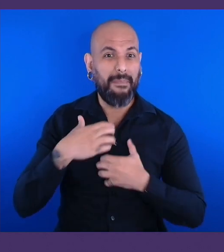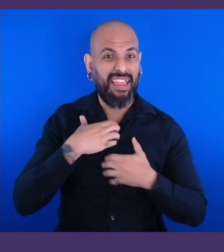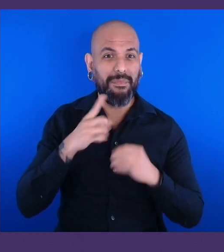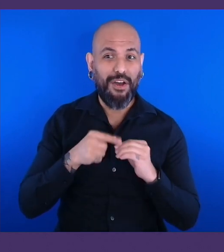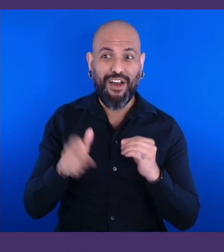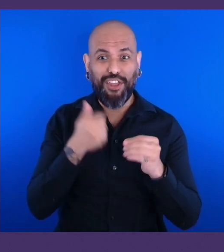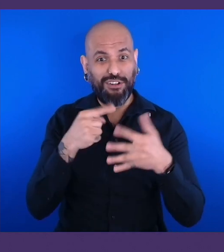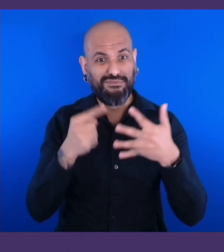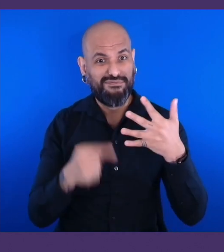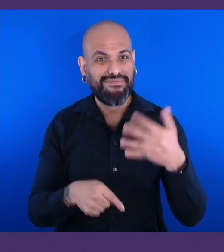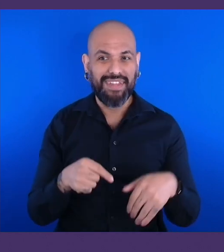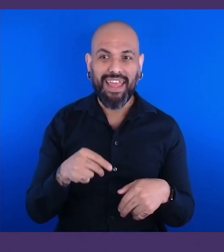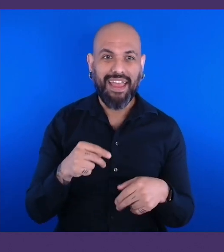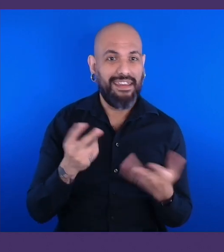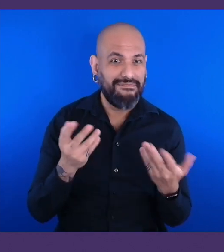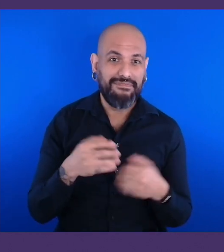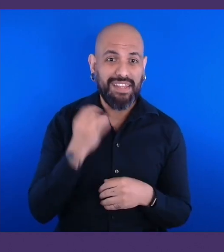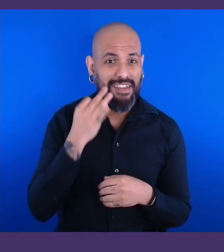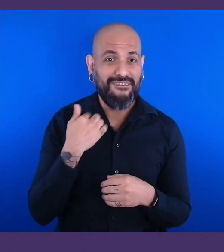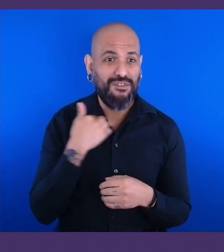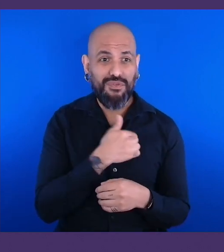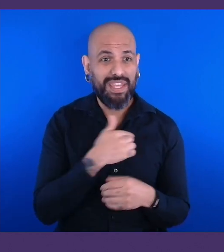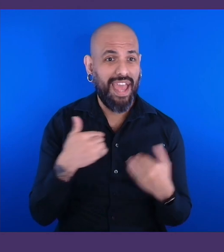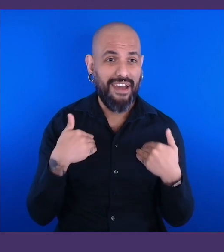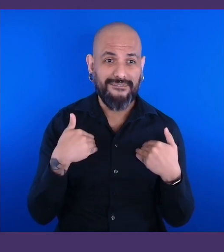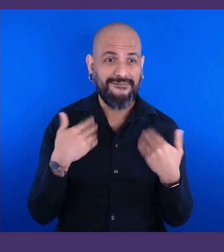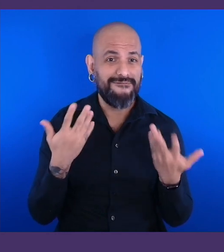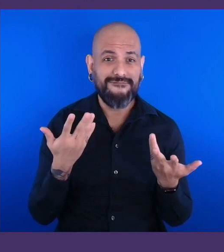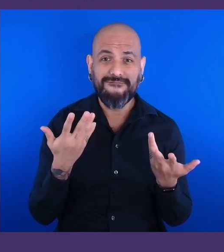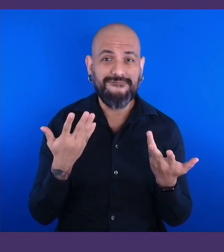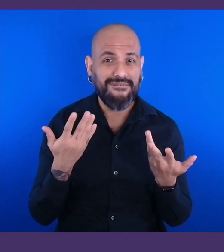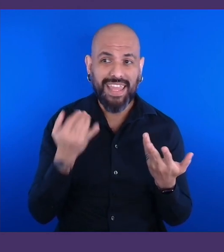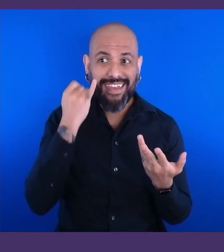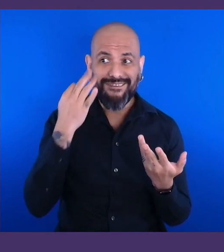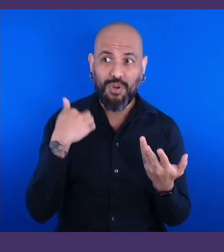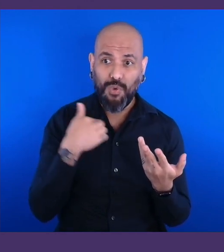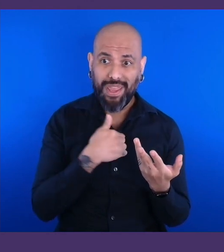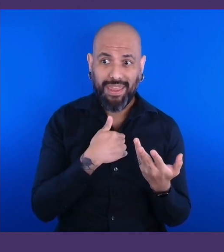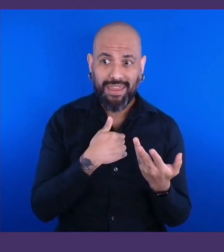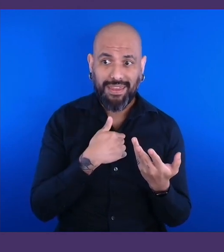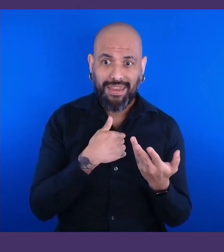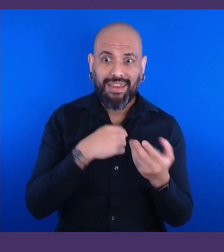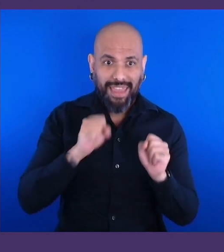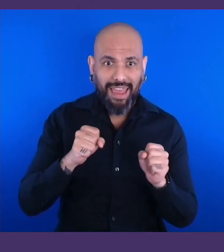I mean, if we have managed to make people aware, that they will actually start using this legislation.